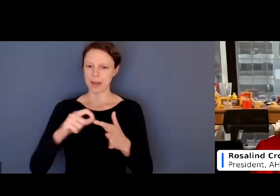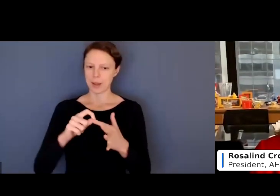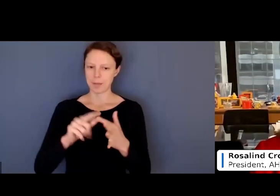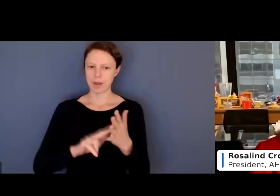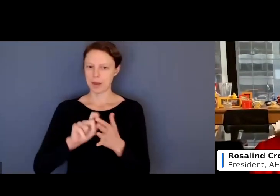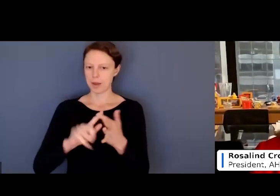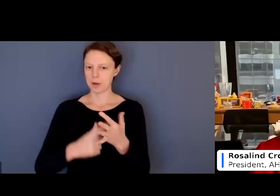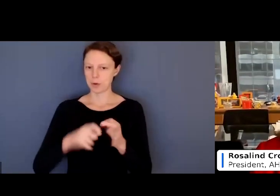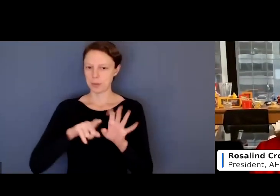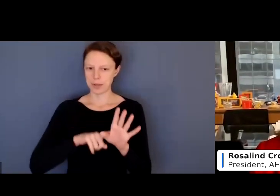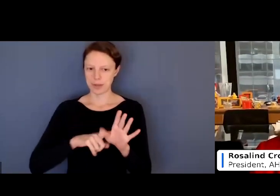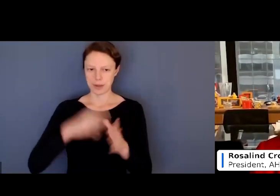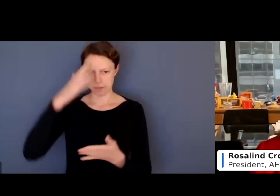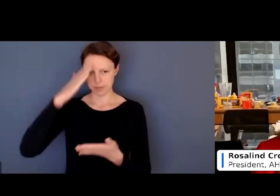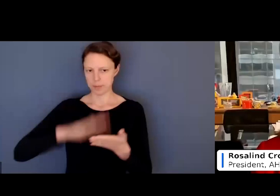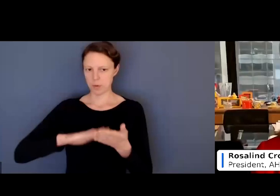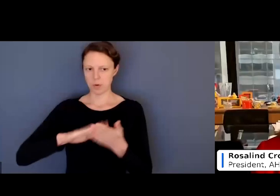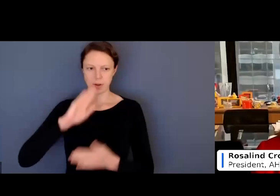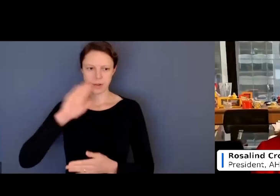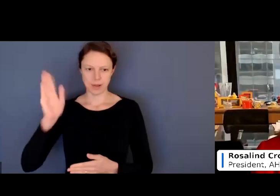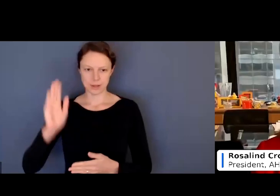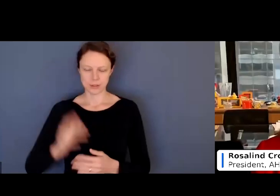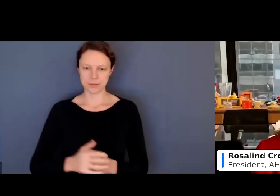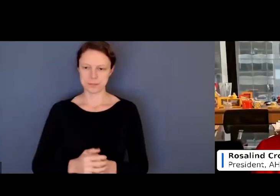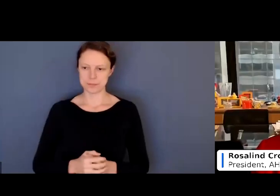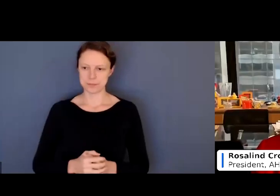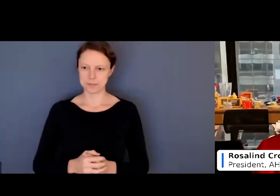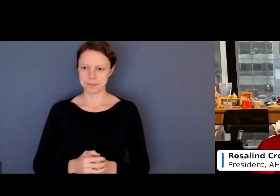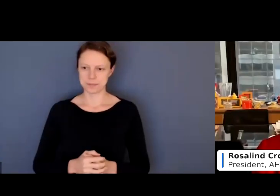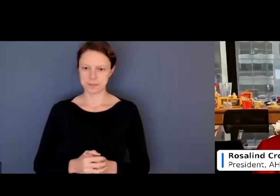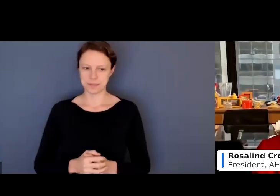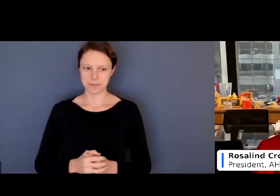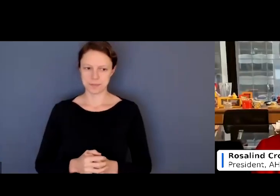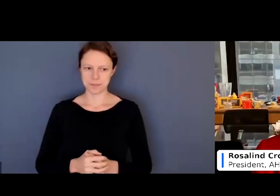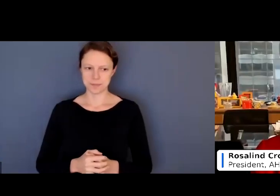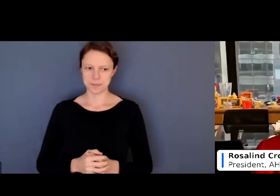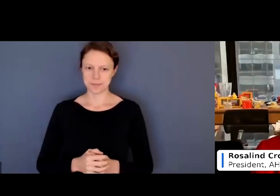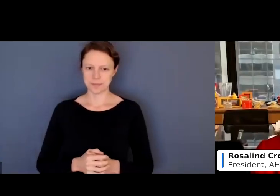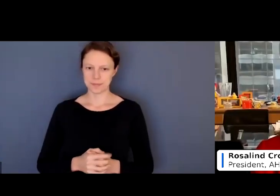greetings to each one of you as President of the Australian Human Rights